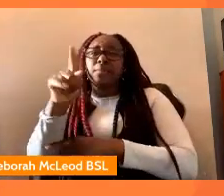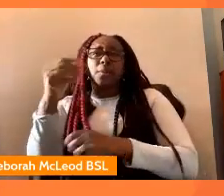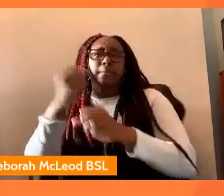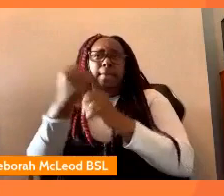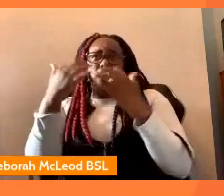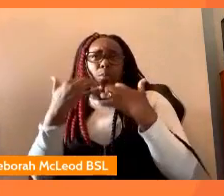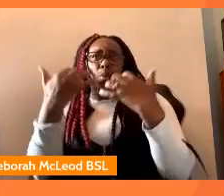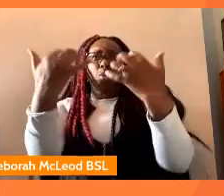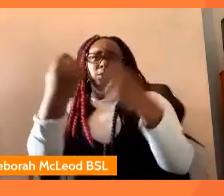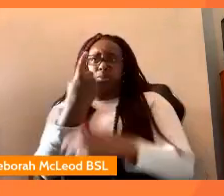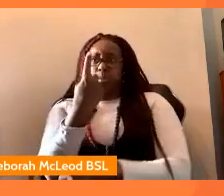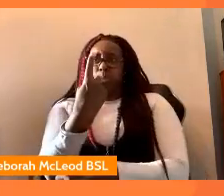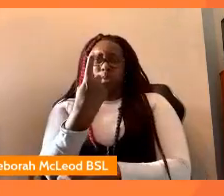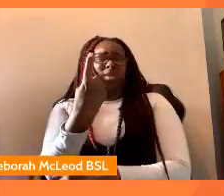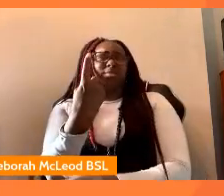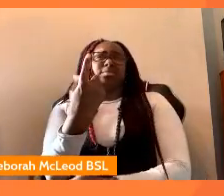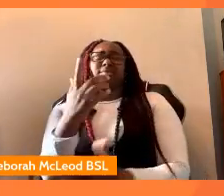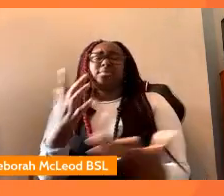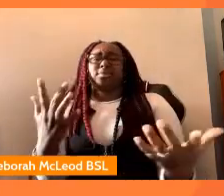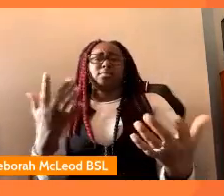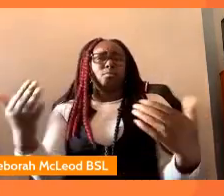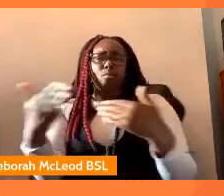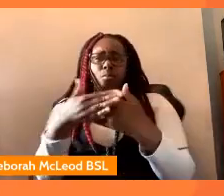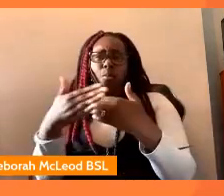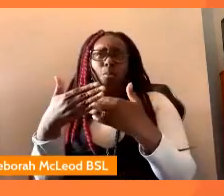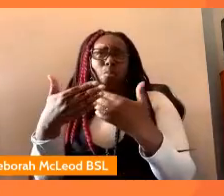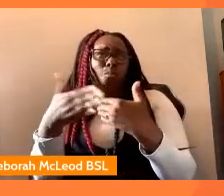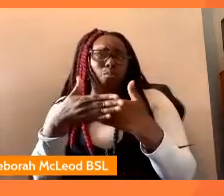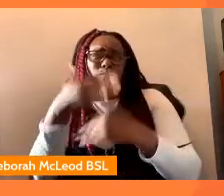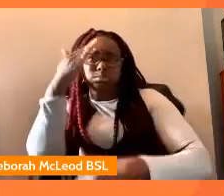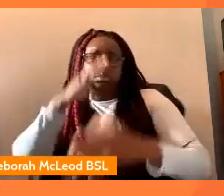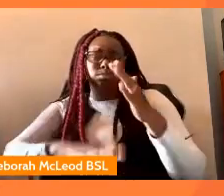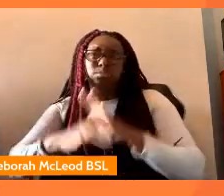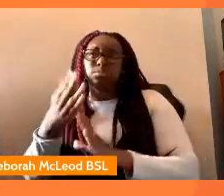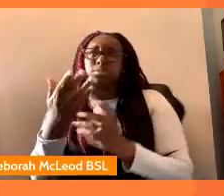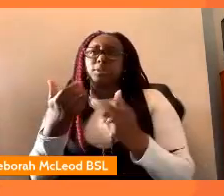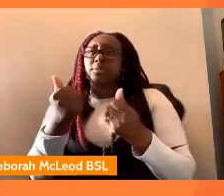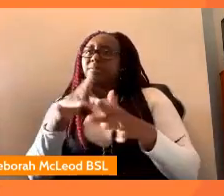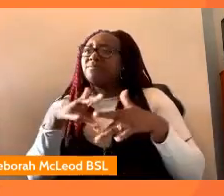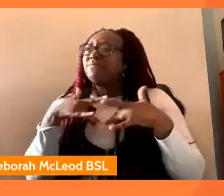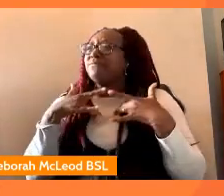one. So the more experiences we have which feel like they are just for you and